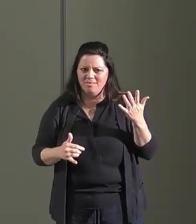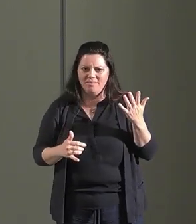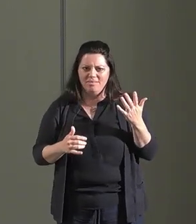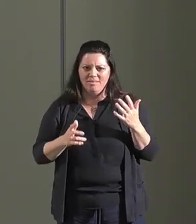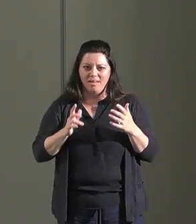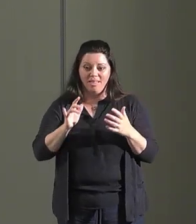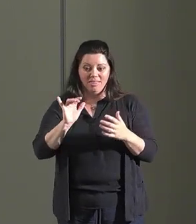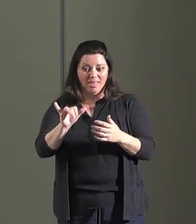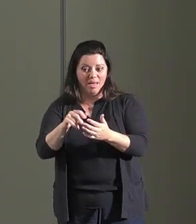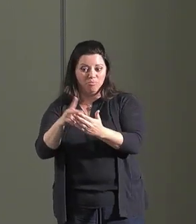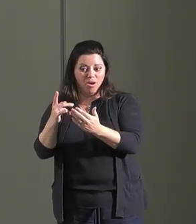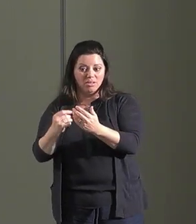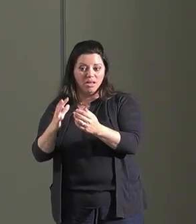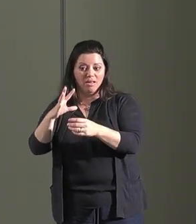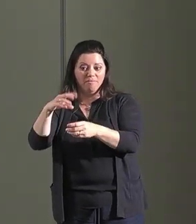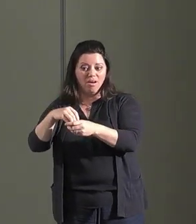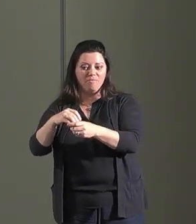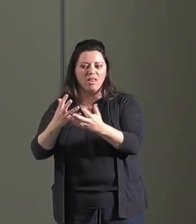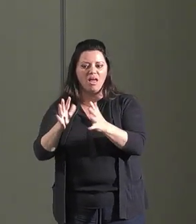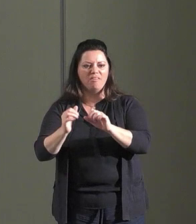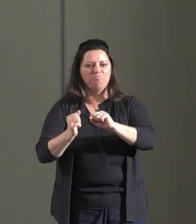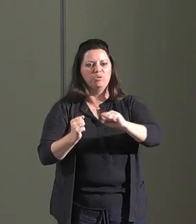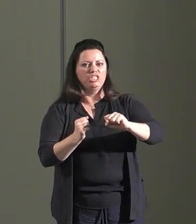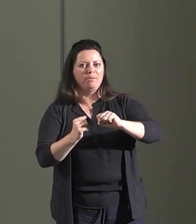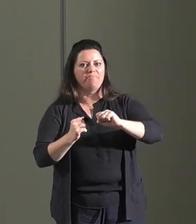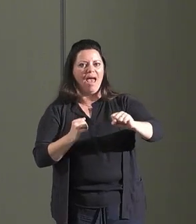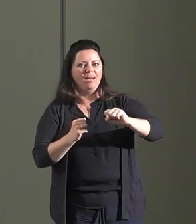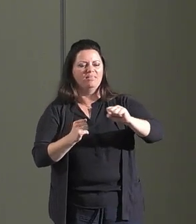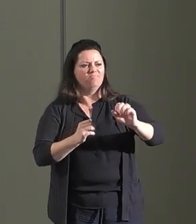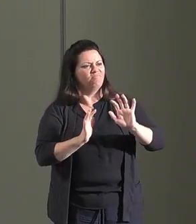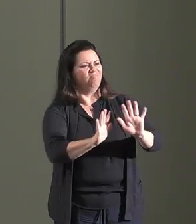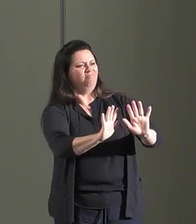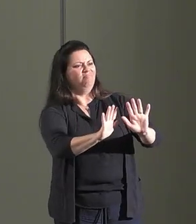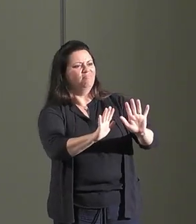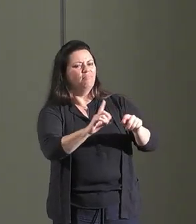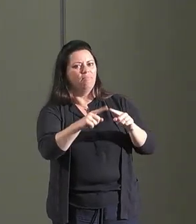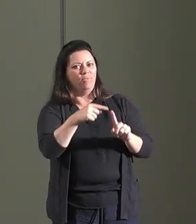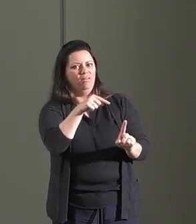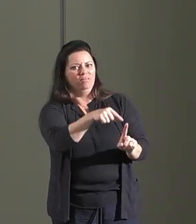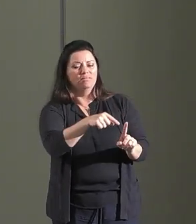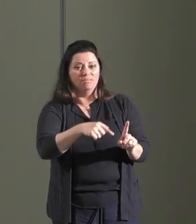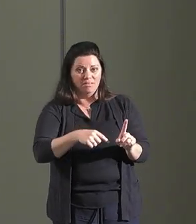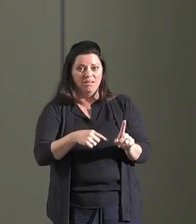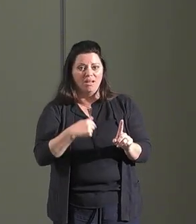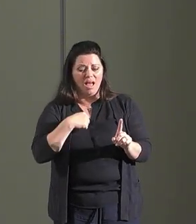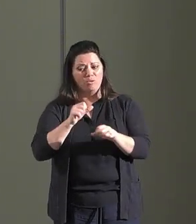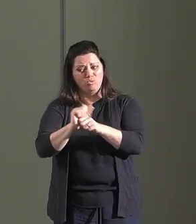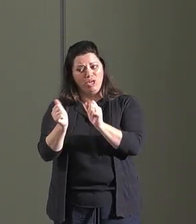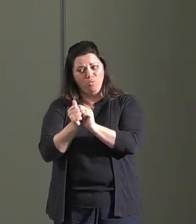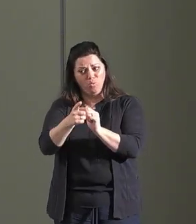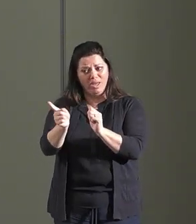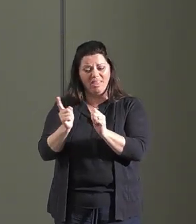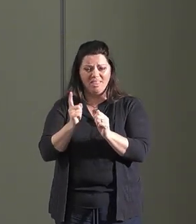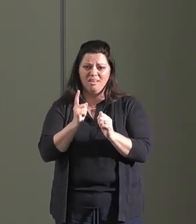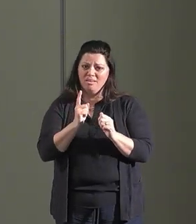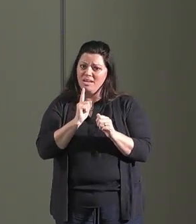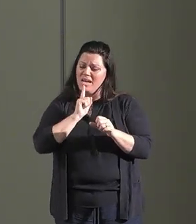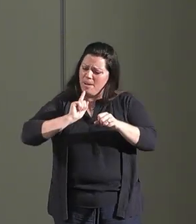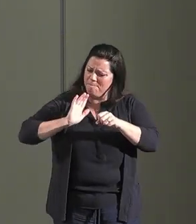involved a lot of pushing back. Thankfully I worked with committed and energetic passionate